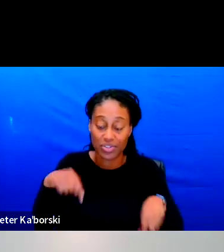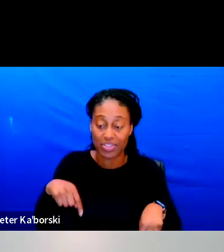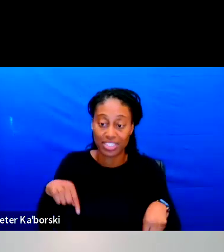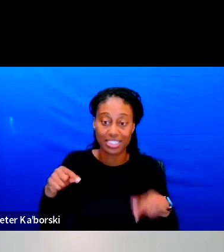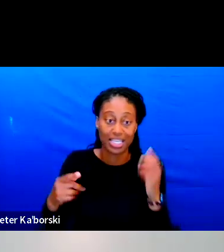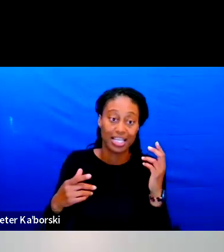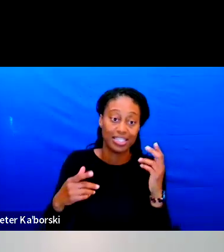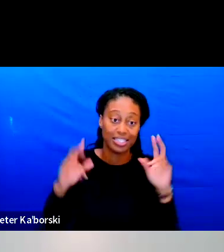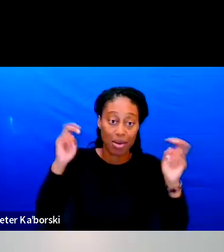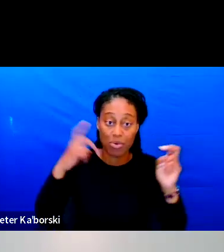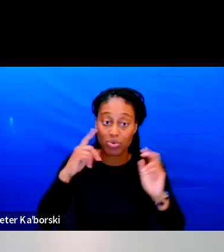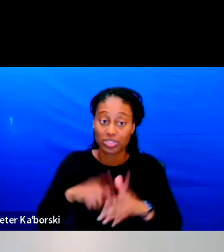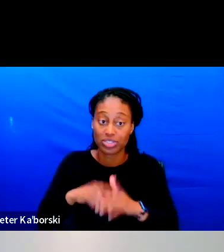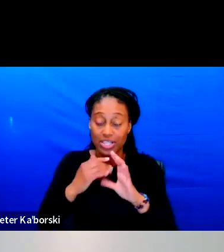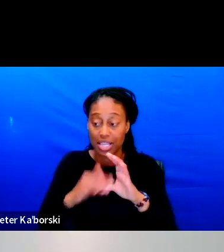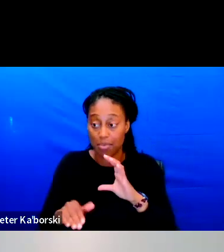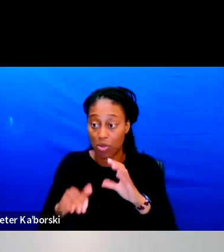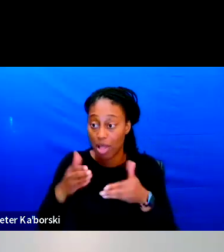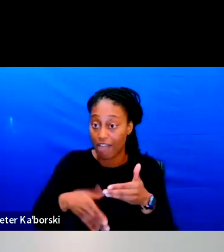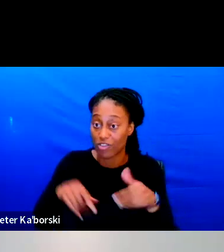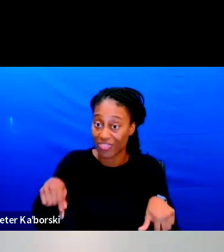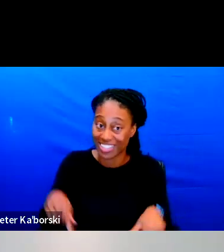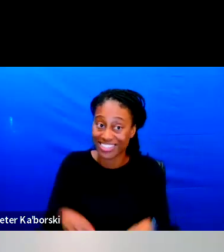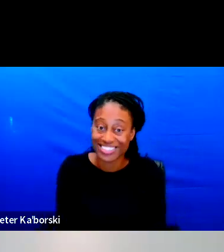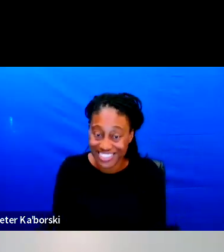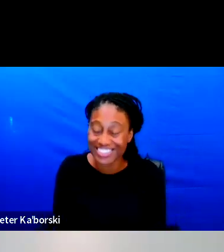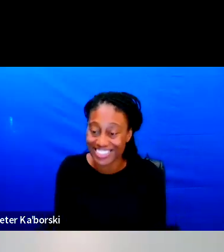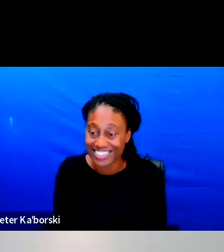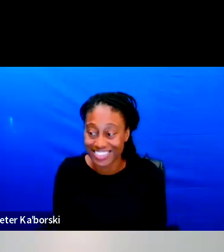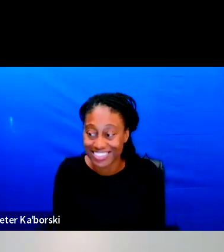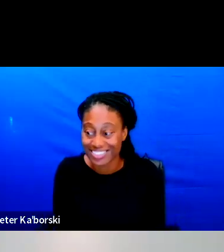Adam Ayers w/ APRIL: we'll get that email sent at the conclusion of the Adam Ayers w/ APRIL: the zoom, so.